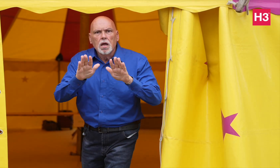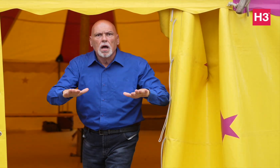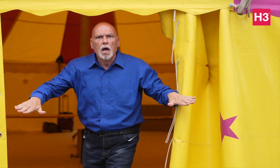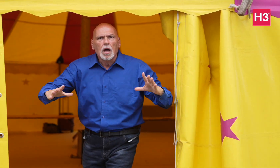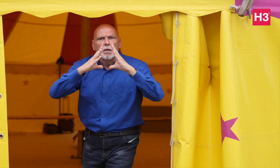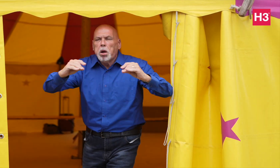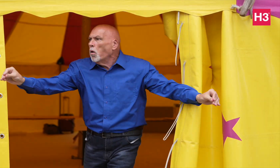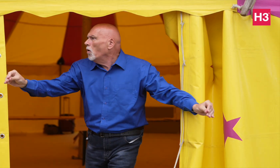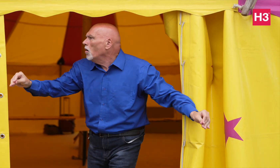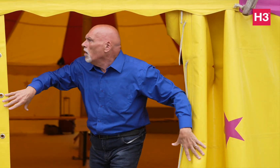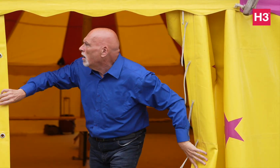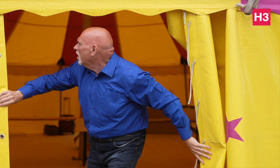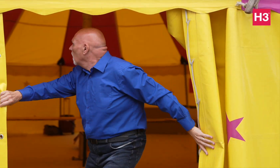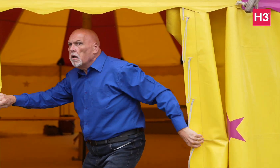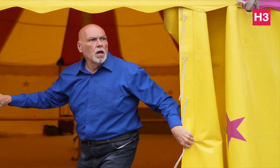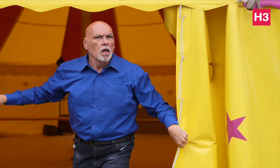Wait… they’re gone?!